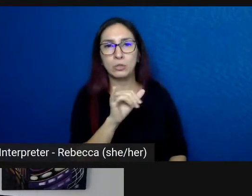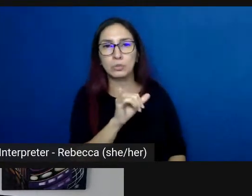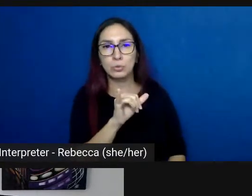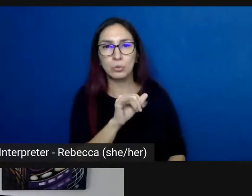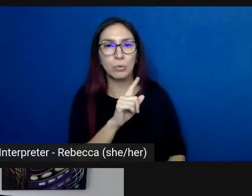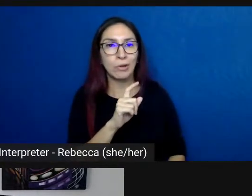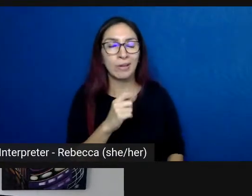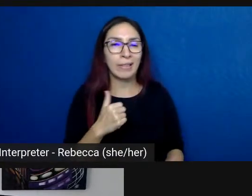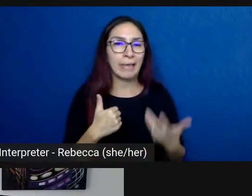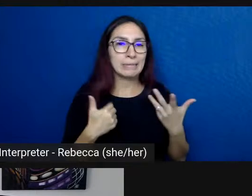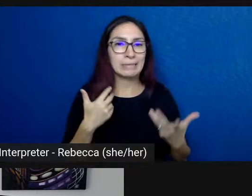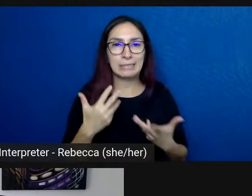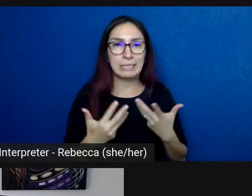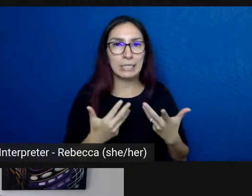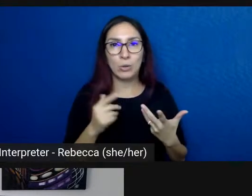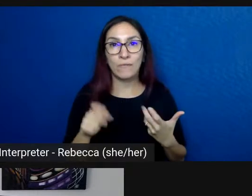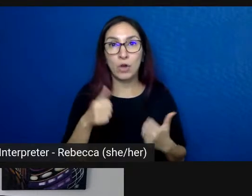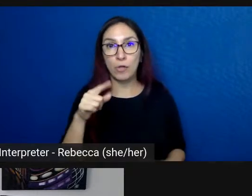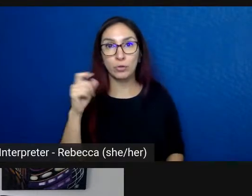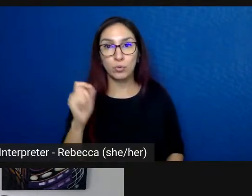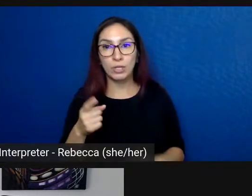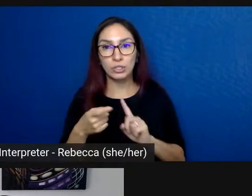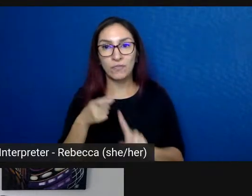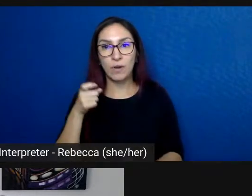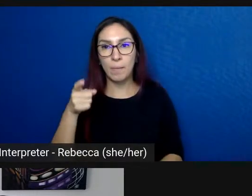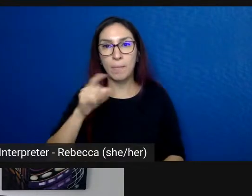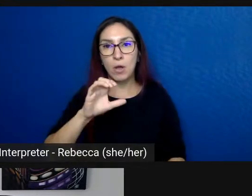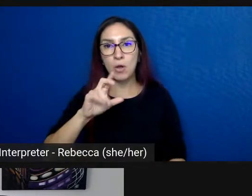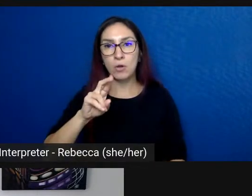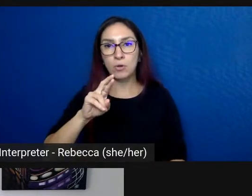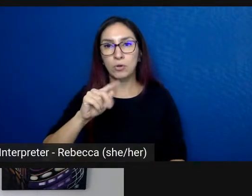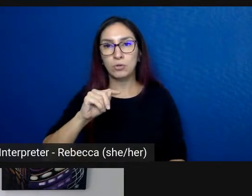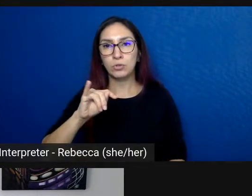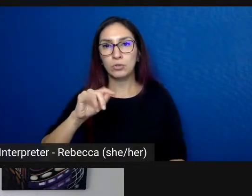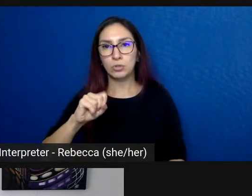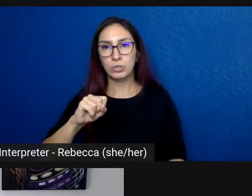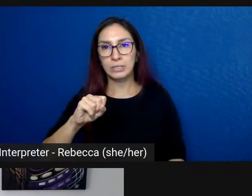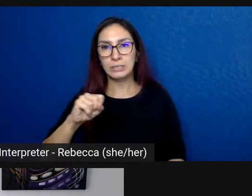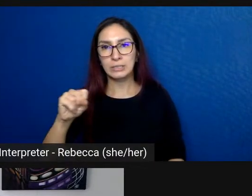≫: Likewise and I am wondering if there are any good blocks as well .